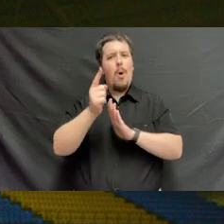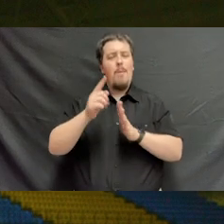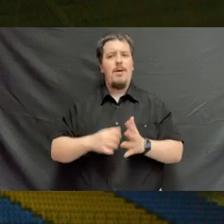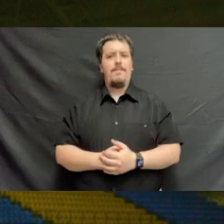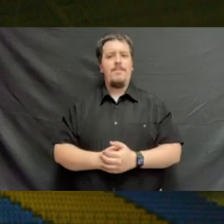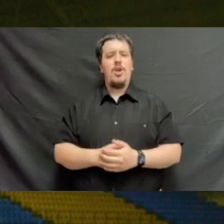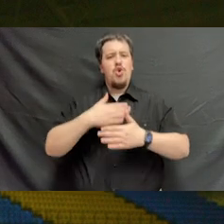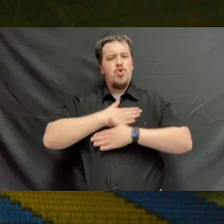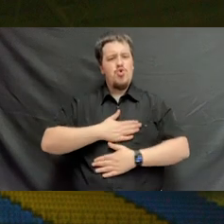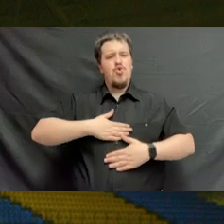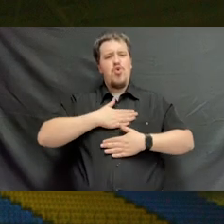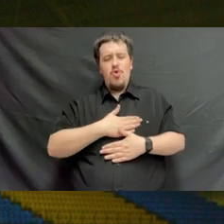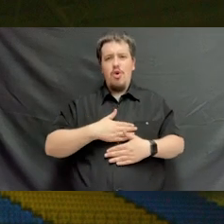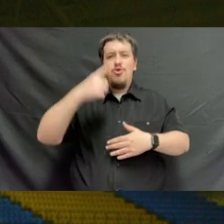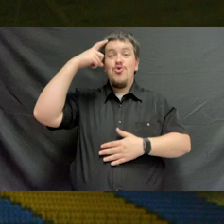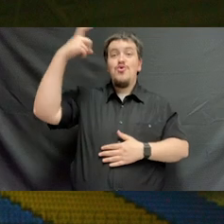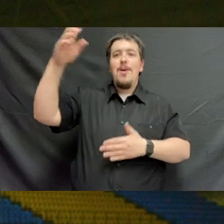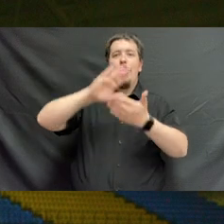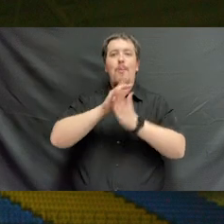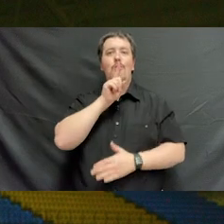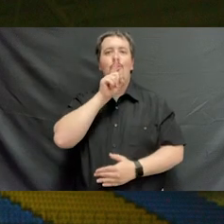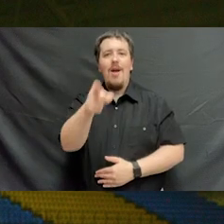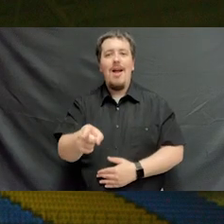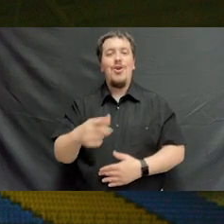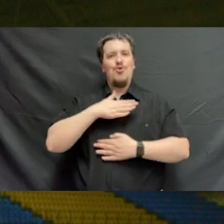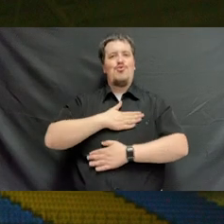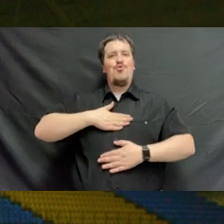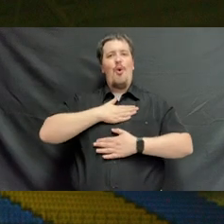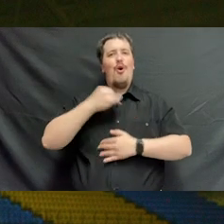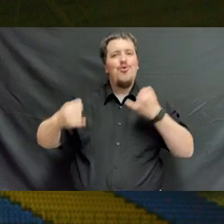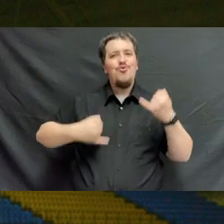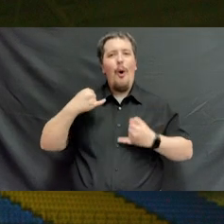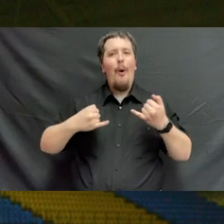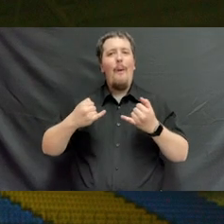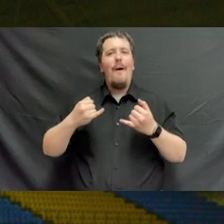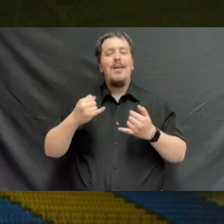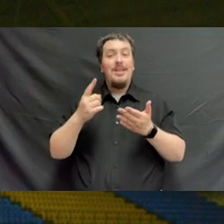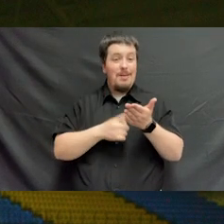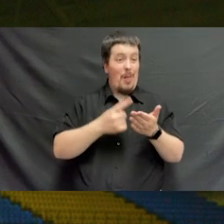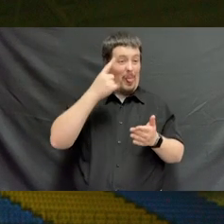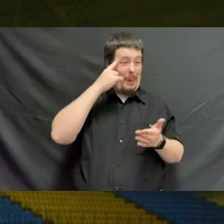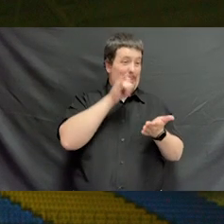Enjoy the joy of dreams realized. Appreciate the joy of doing what at times seemed impossible.